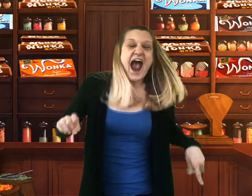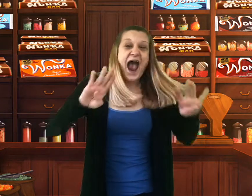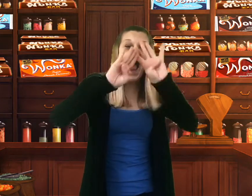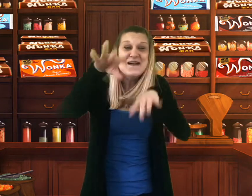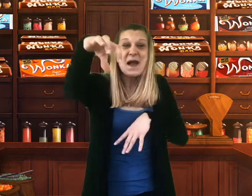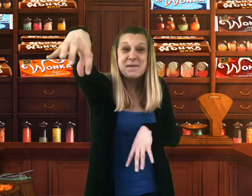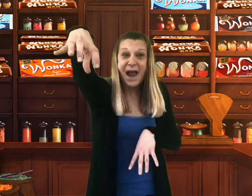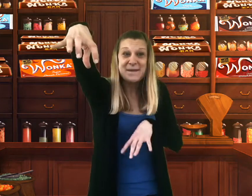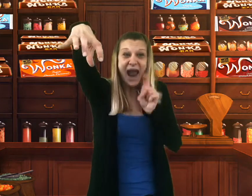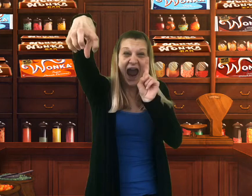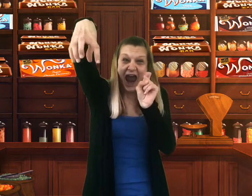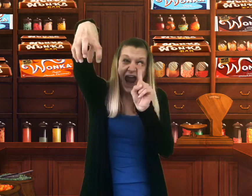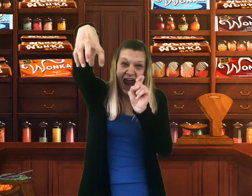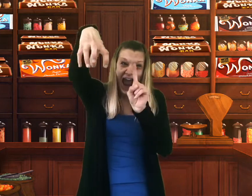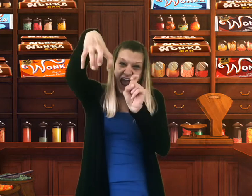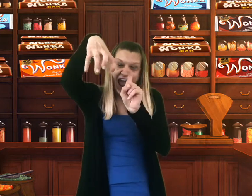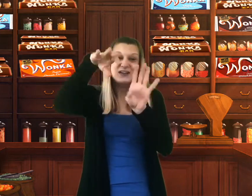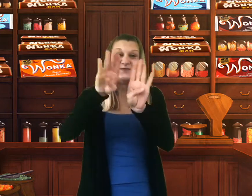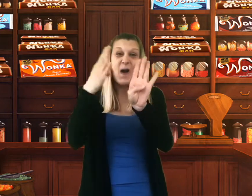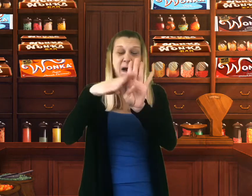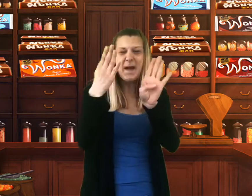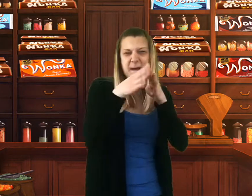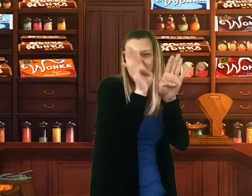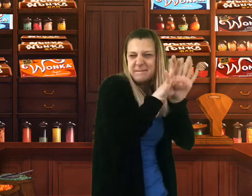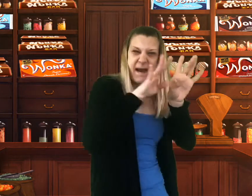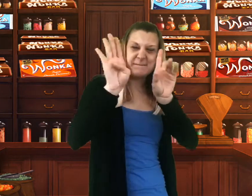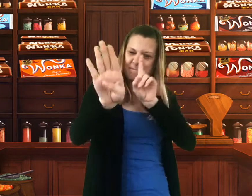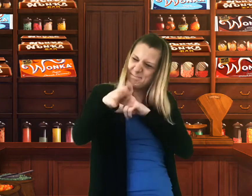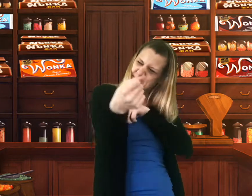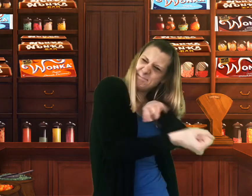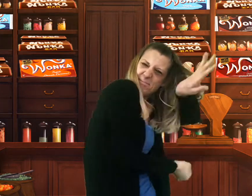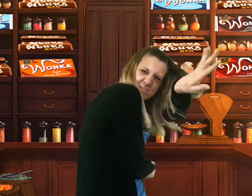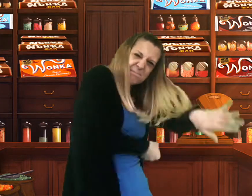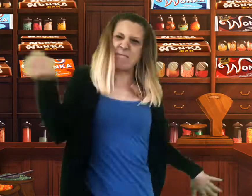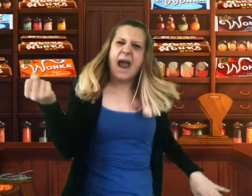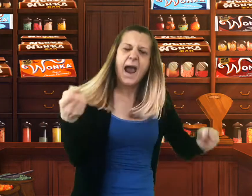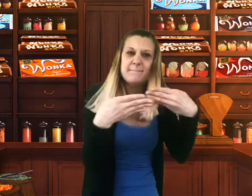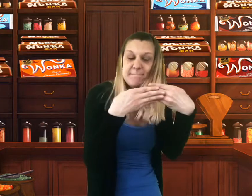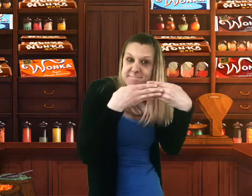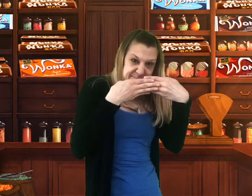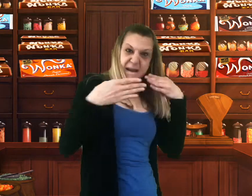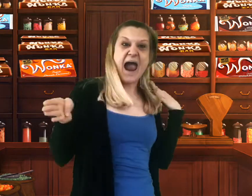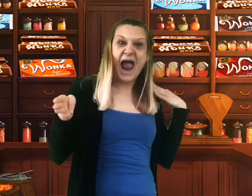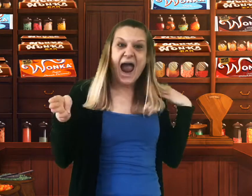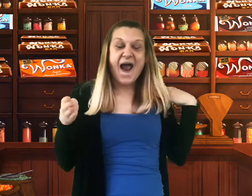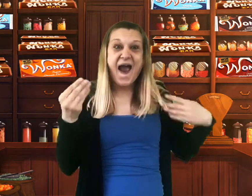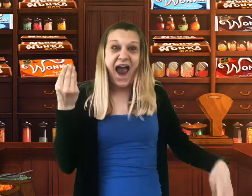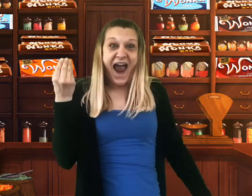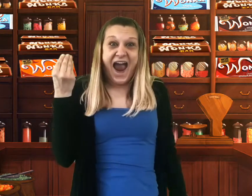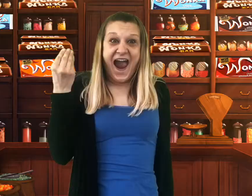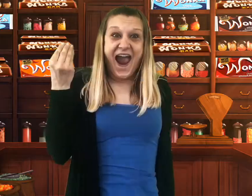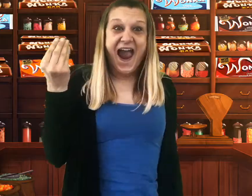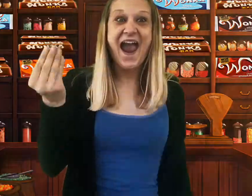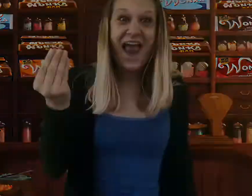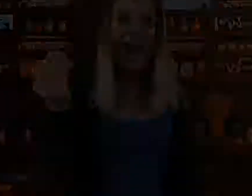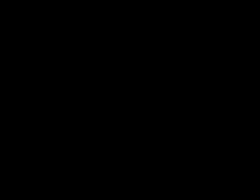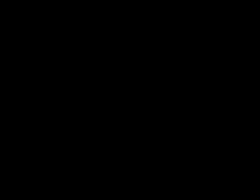Soon he arrived at his own home. Opening the door, he rushed into the house with a golden ticket in his hand.